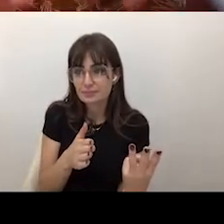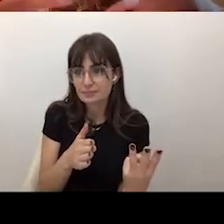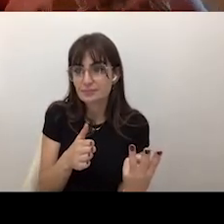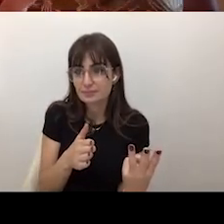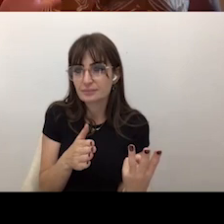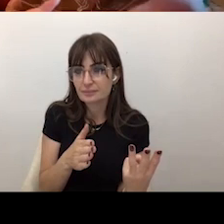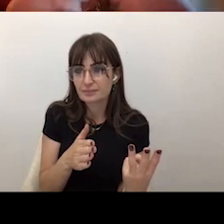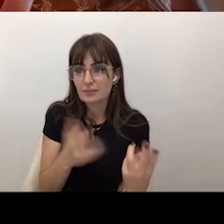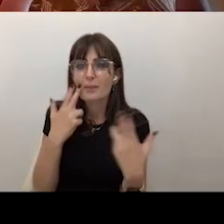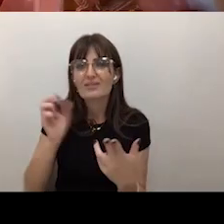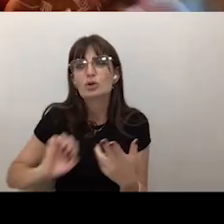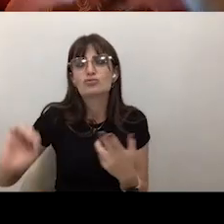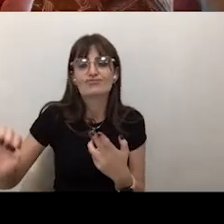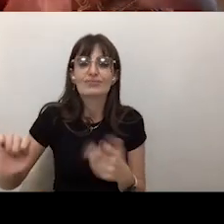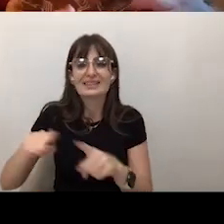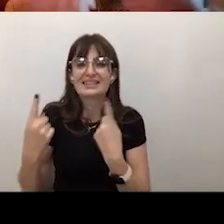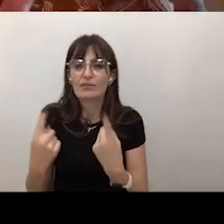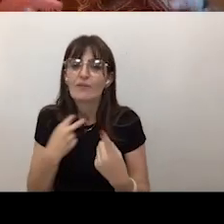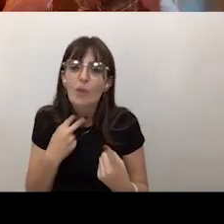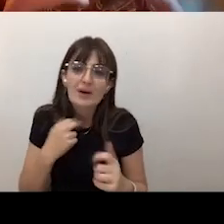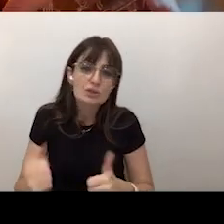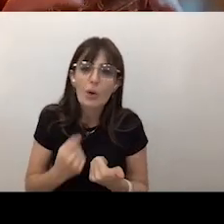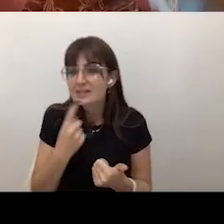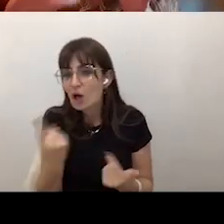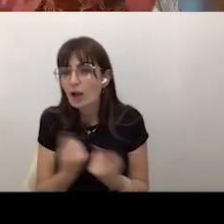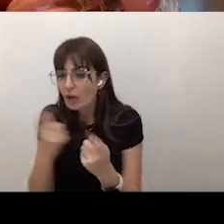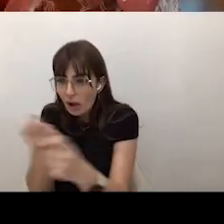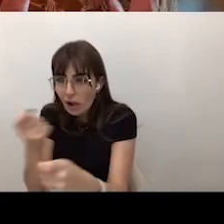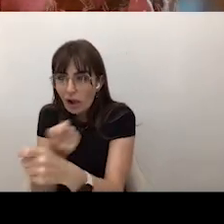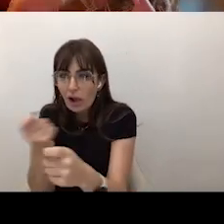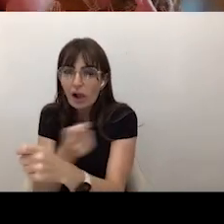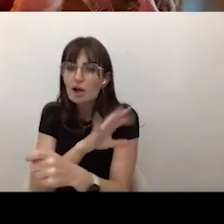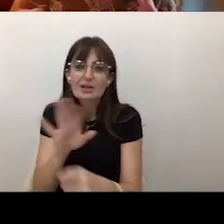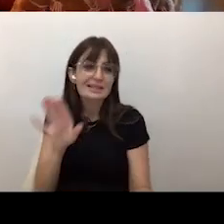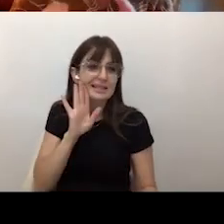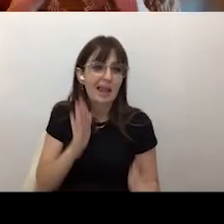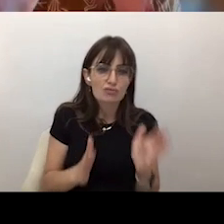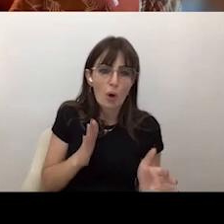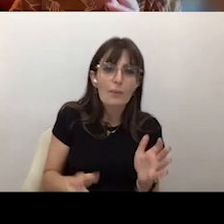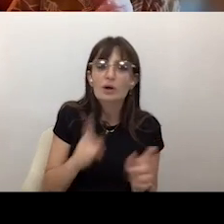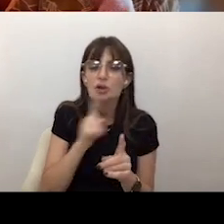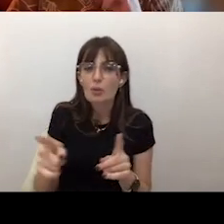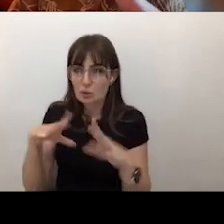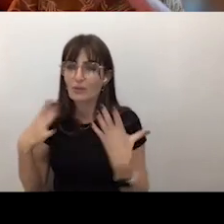have it in your tone of voice, your style. So it is not building from scratch. It is there.